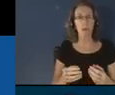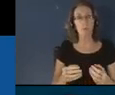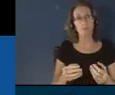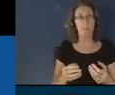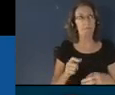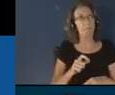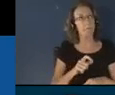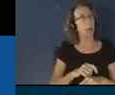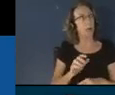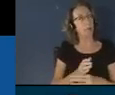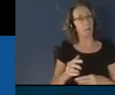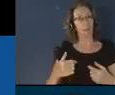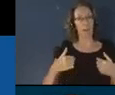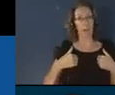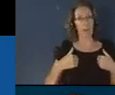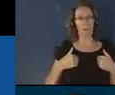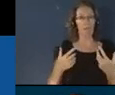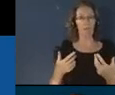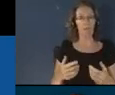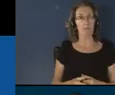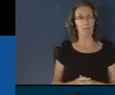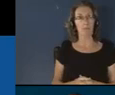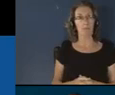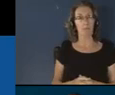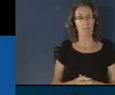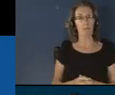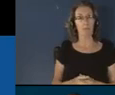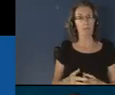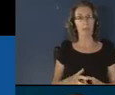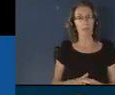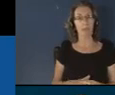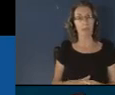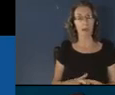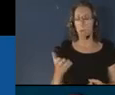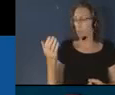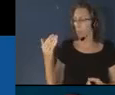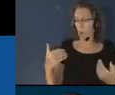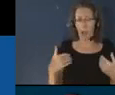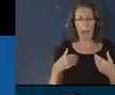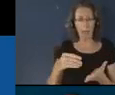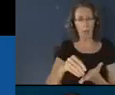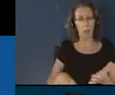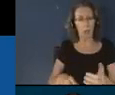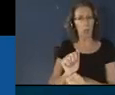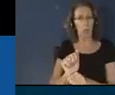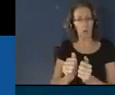um when I was giving people I used to have some student workers who would do captioning